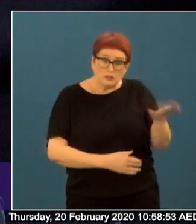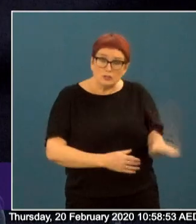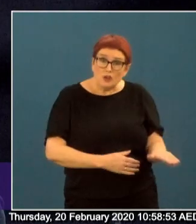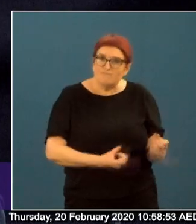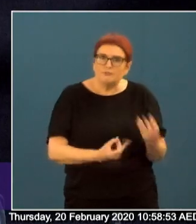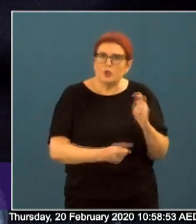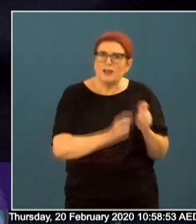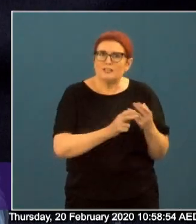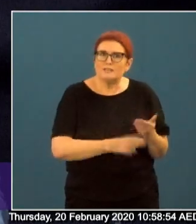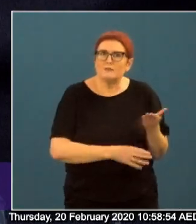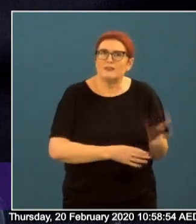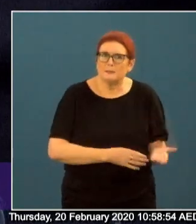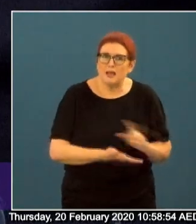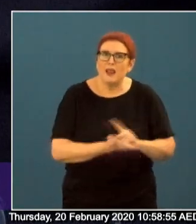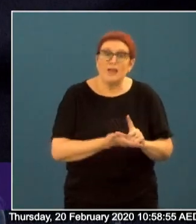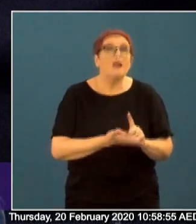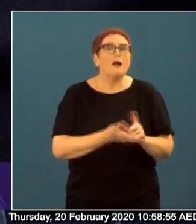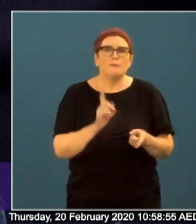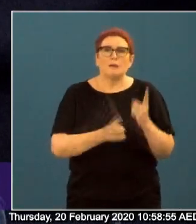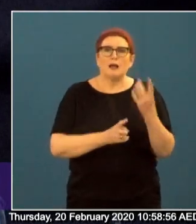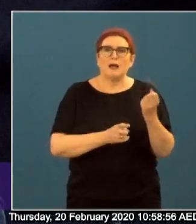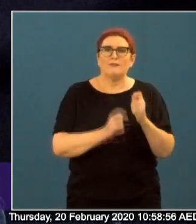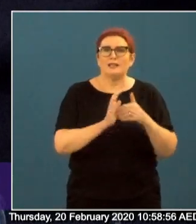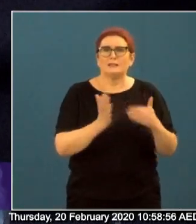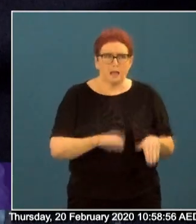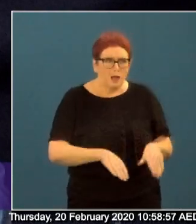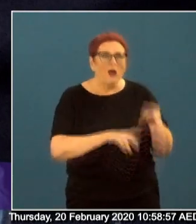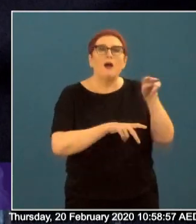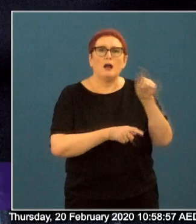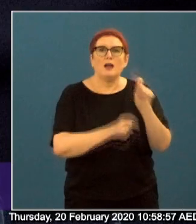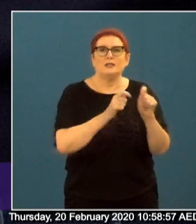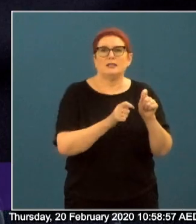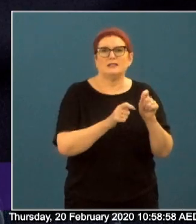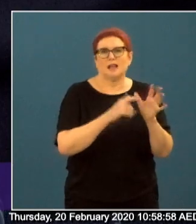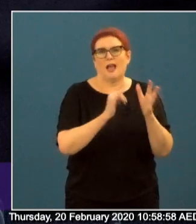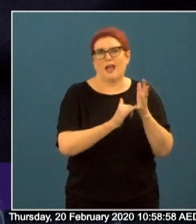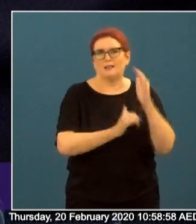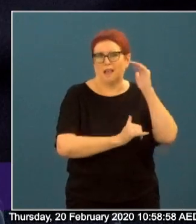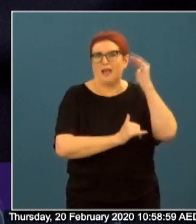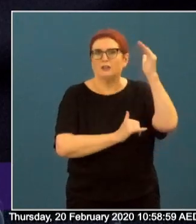and for whom diagnosis is made for the first time in adulthood, and these people are also in these statistics.